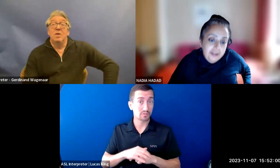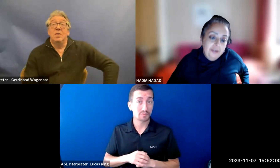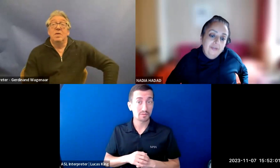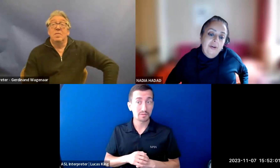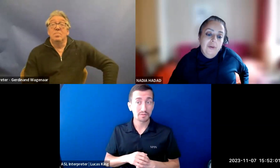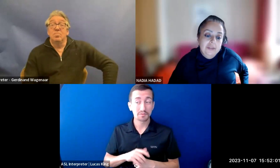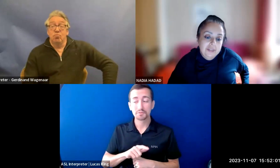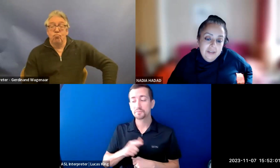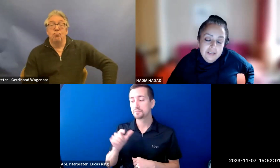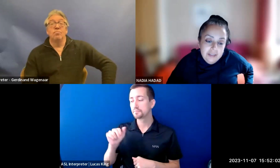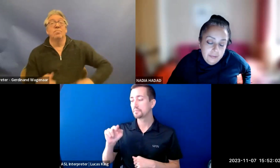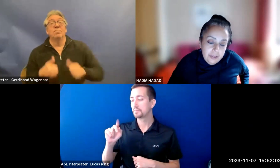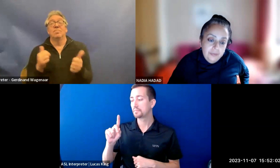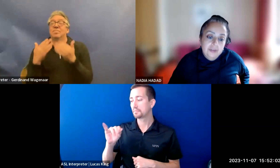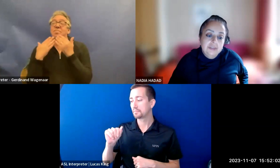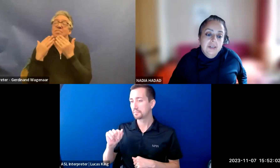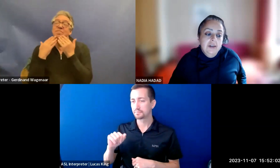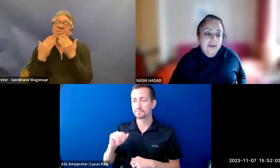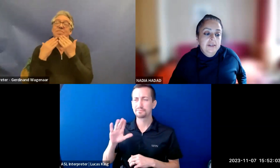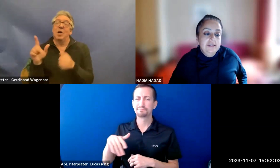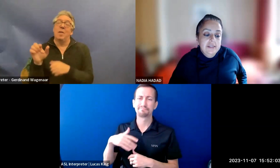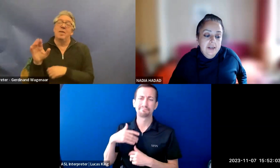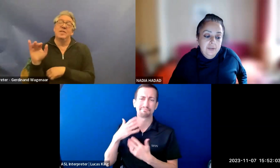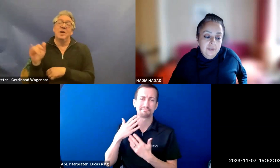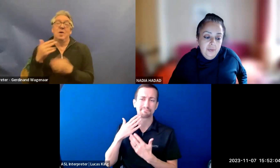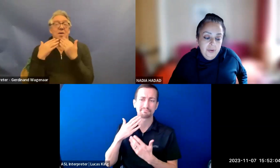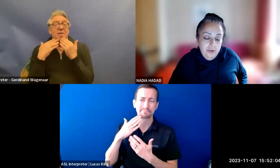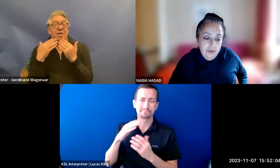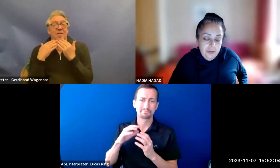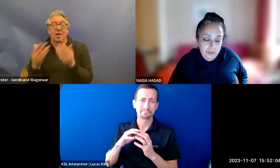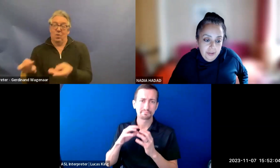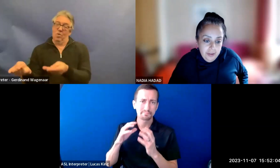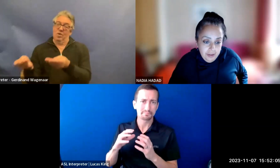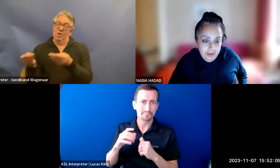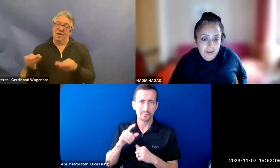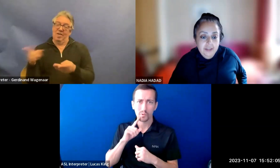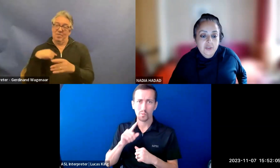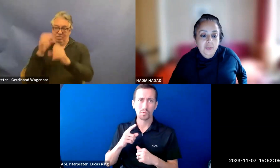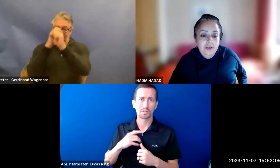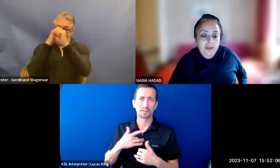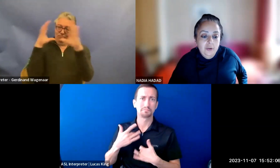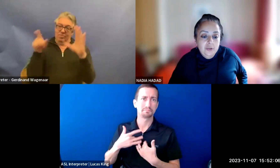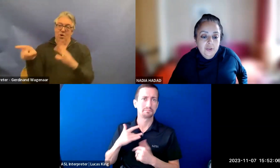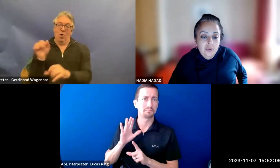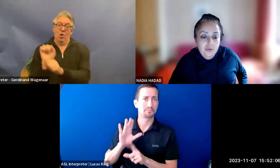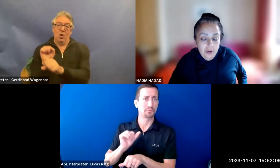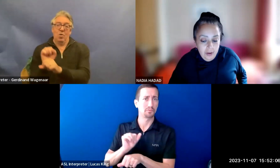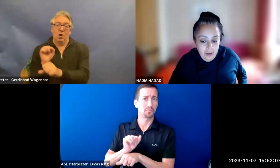Thank you very much, Alicia, for the insight of the work you are doing and explaining also